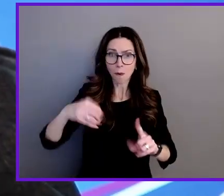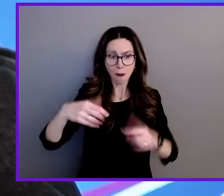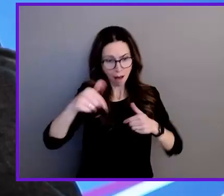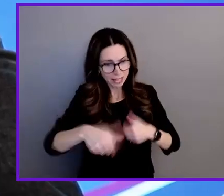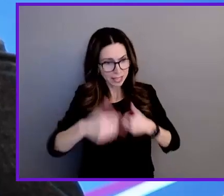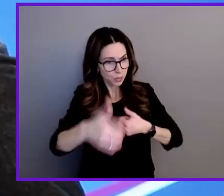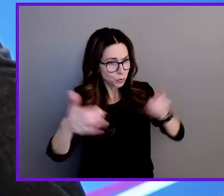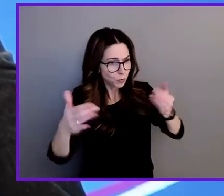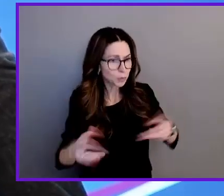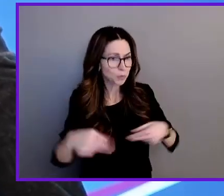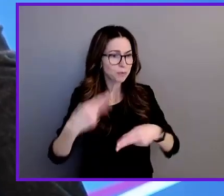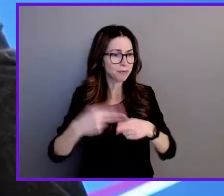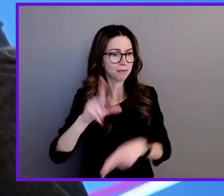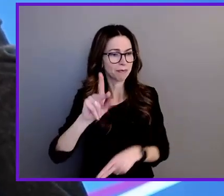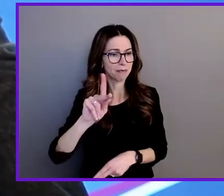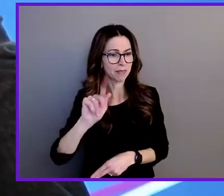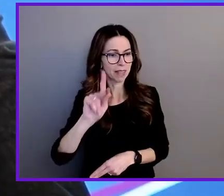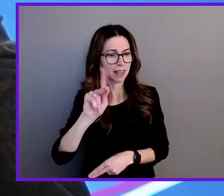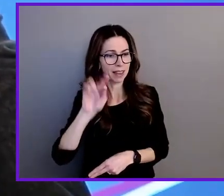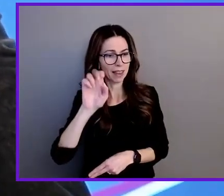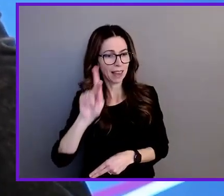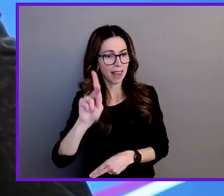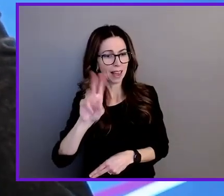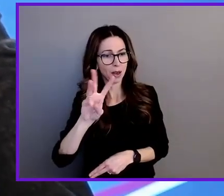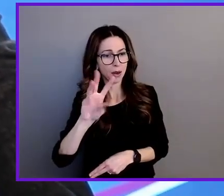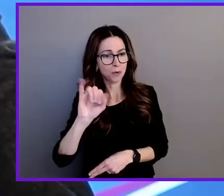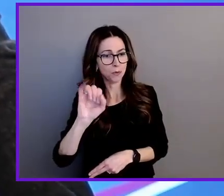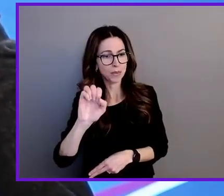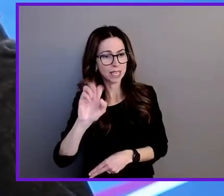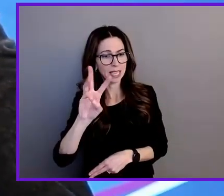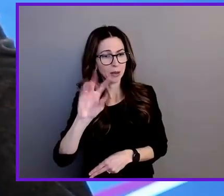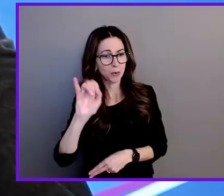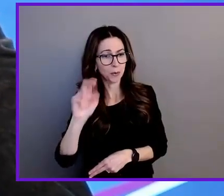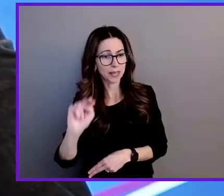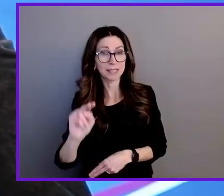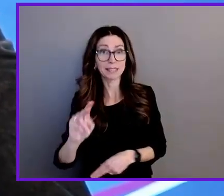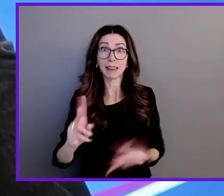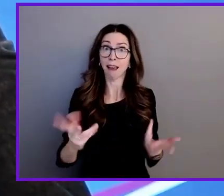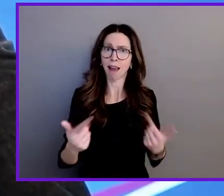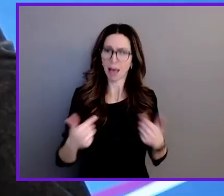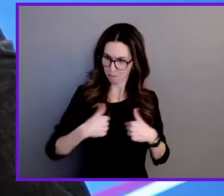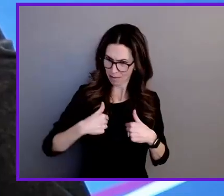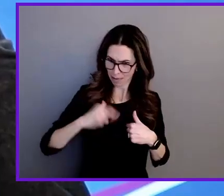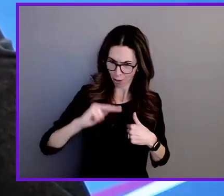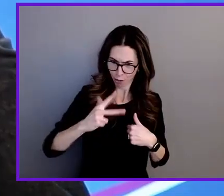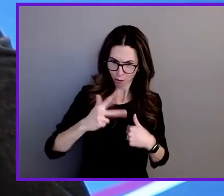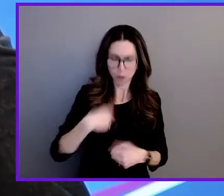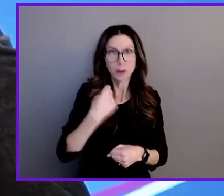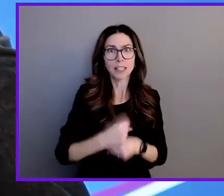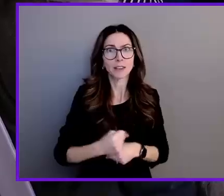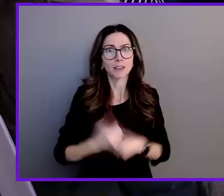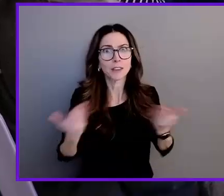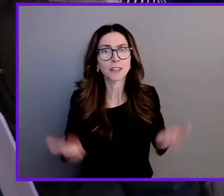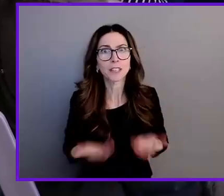for the Arts, but on account of the pandemic, my first in person. It’s so wonderful to see so many